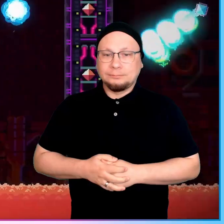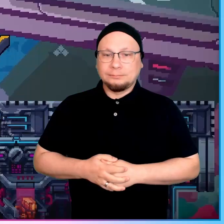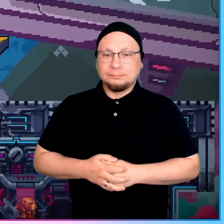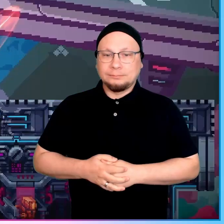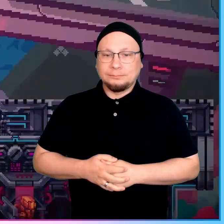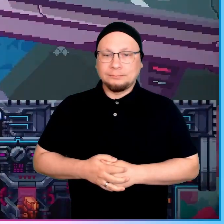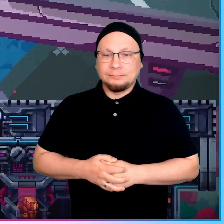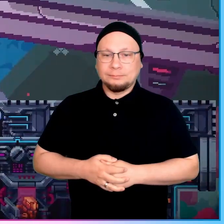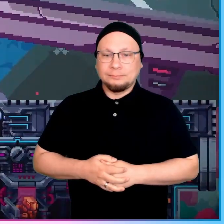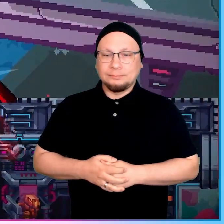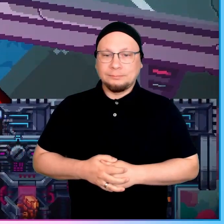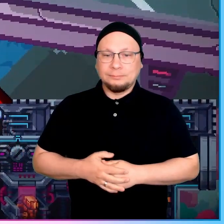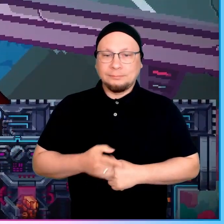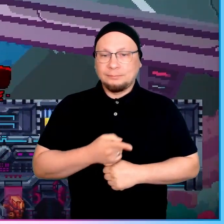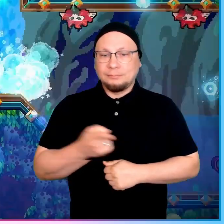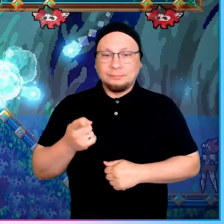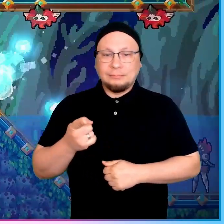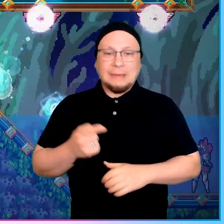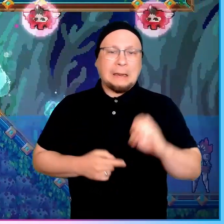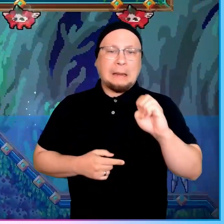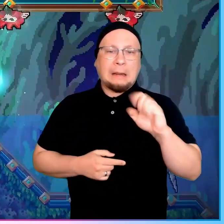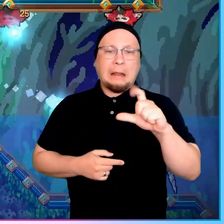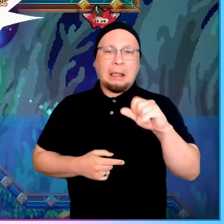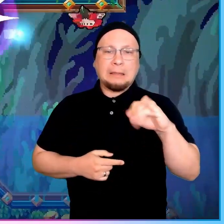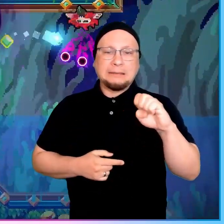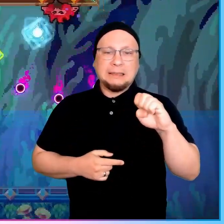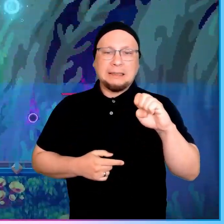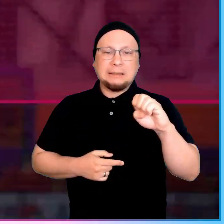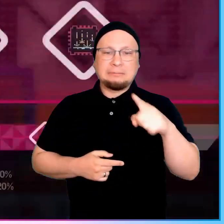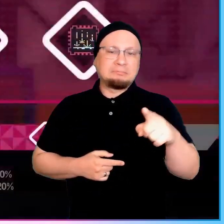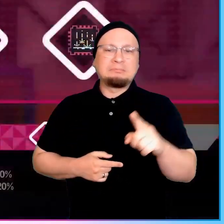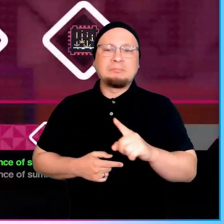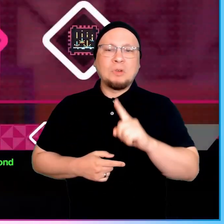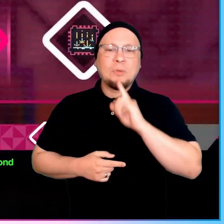THIS is Elsie, the upcoming, retro-inspired, bullet-hell,